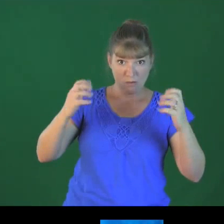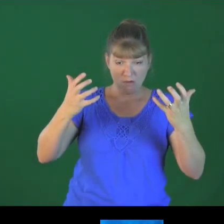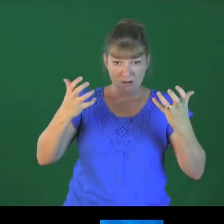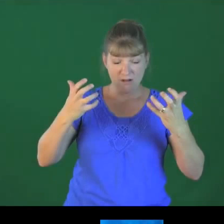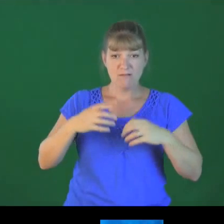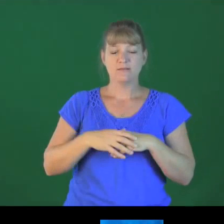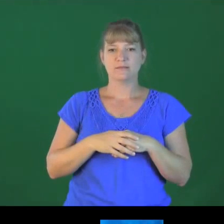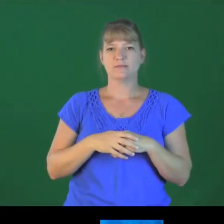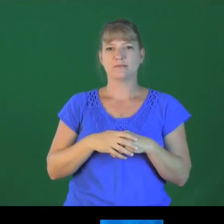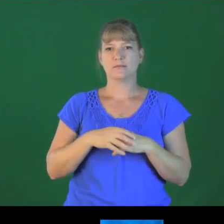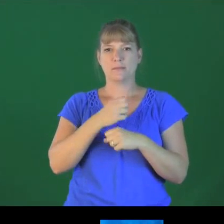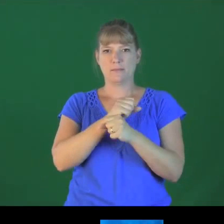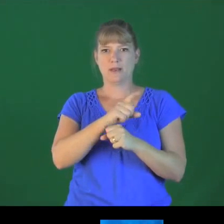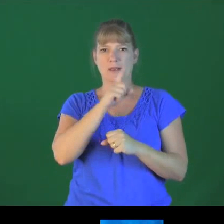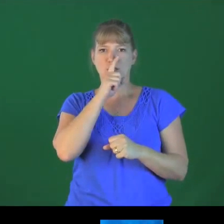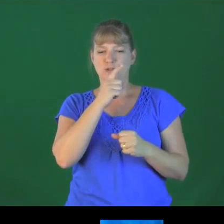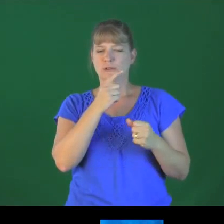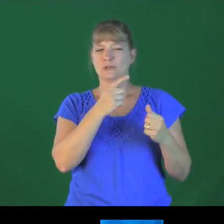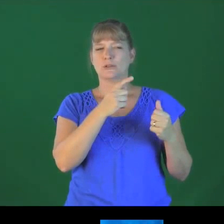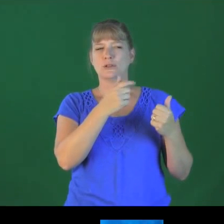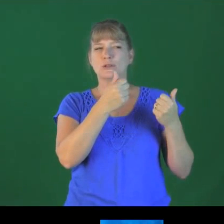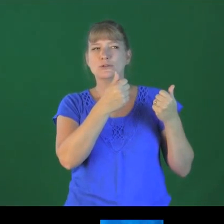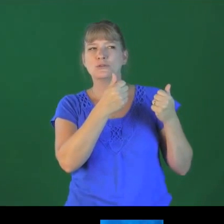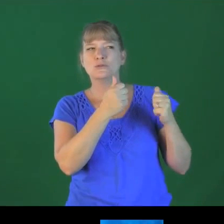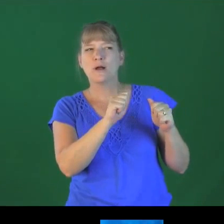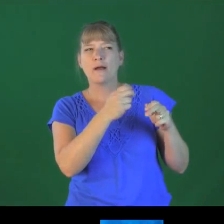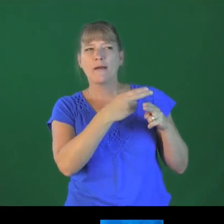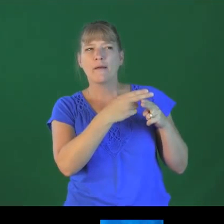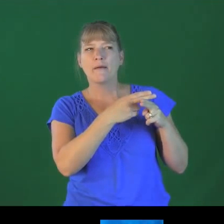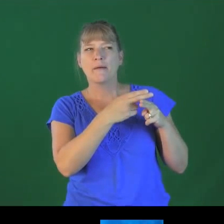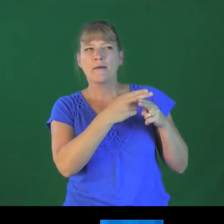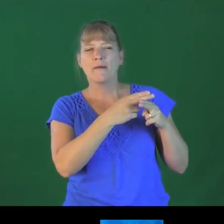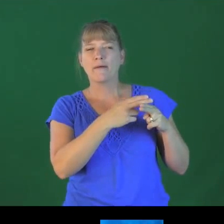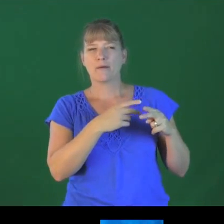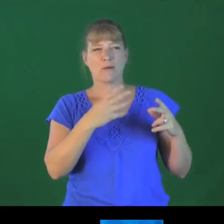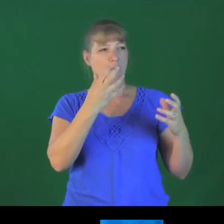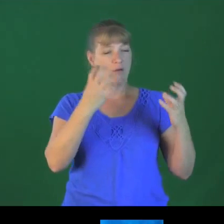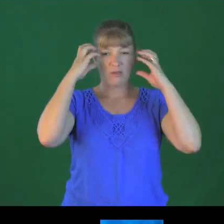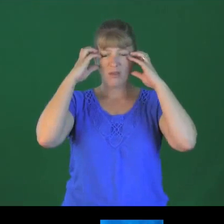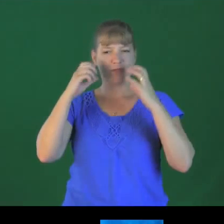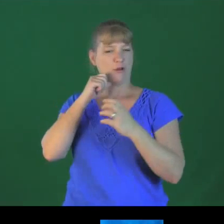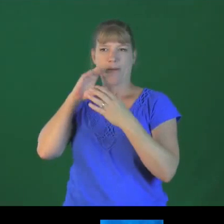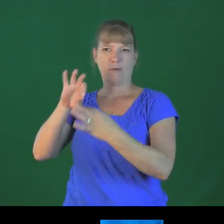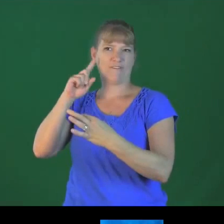you want to make sure you get a trial period, because they're not perfect for every hearing loss.